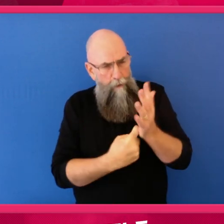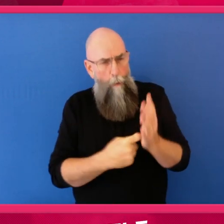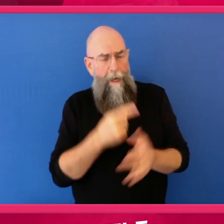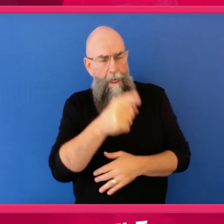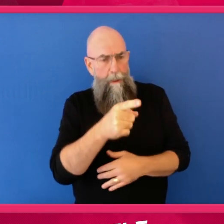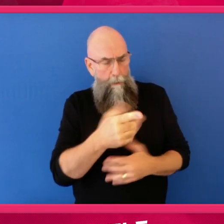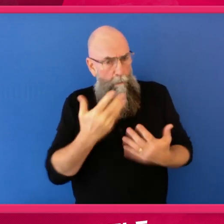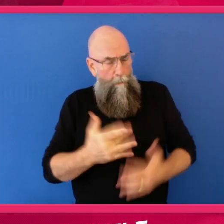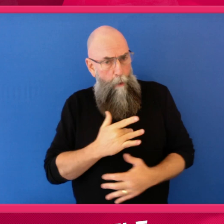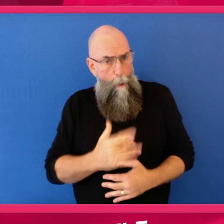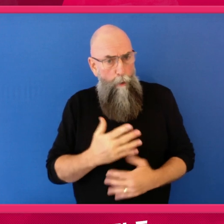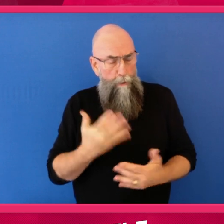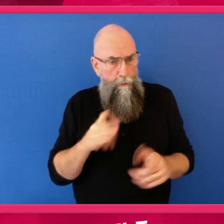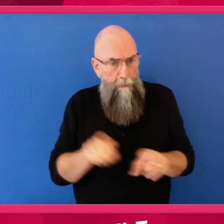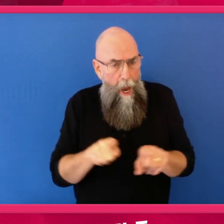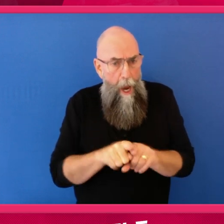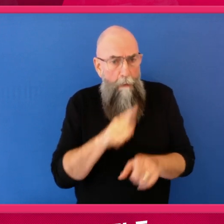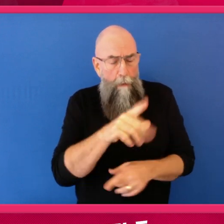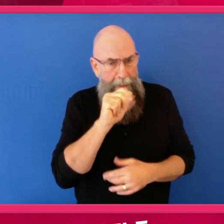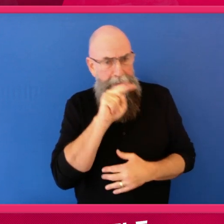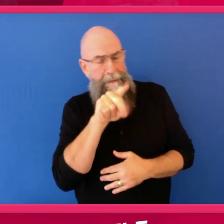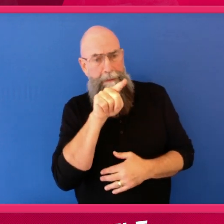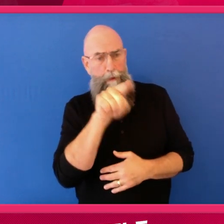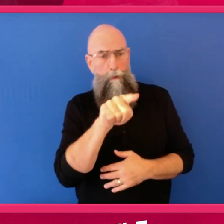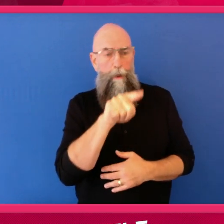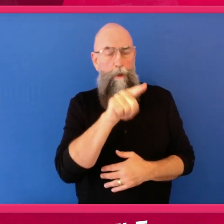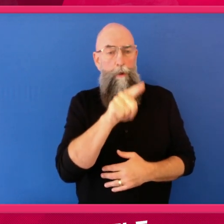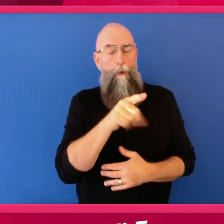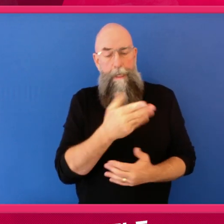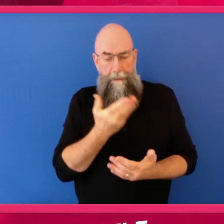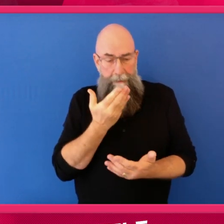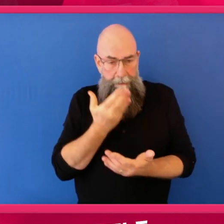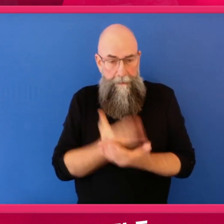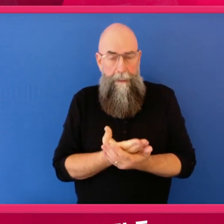a lot of emotions happening for you as you just sat on those pool lane ropes and were